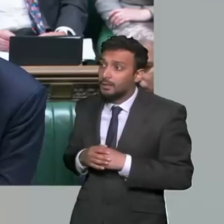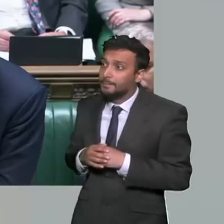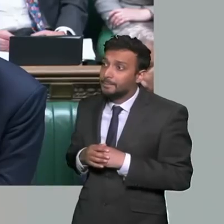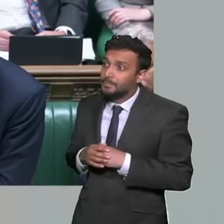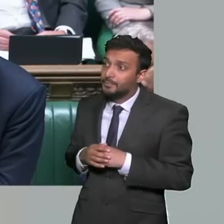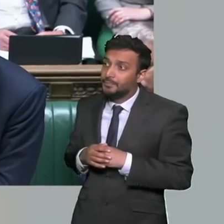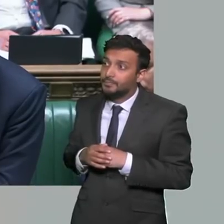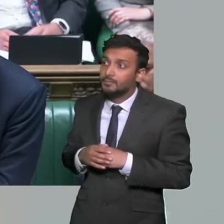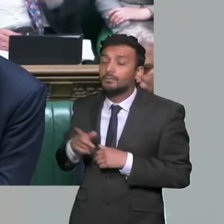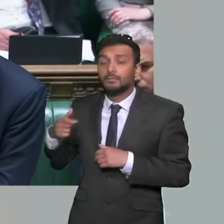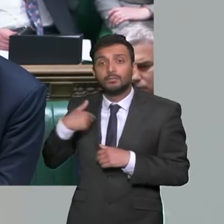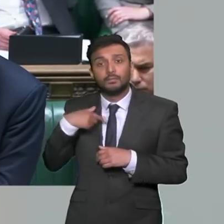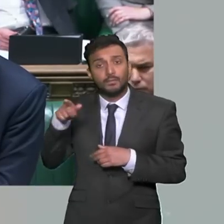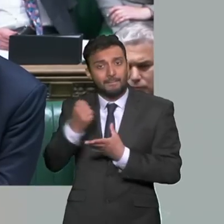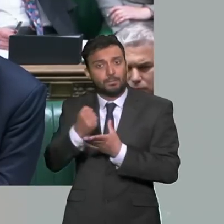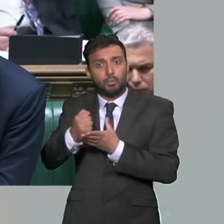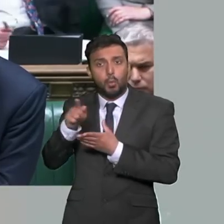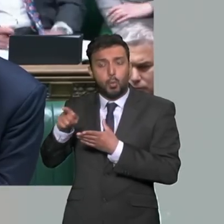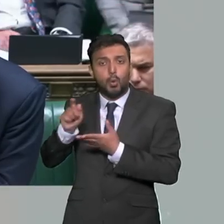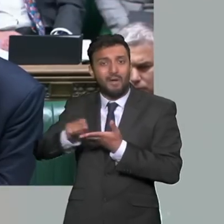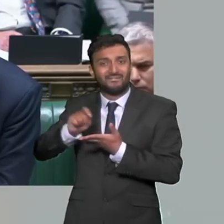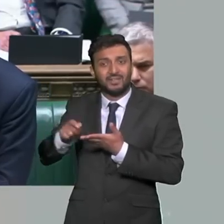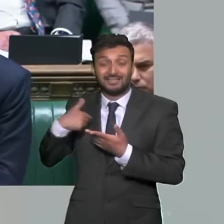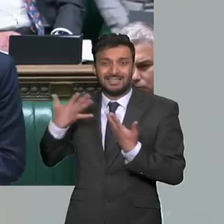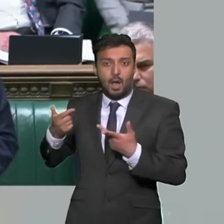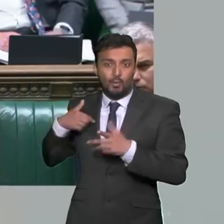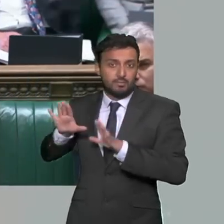the speed with which the Passport Office delivers.